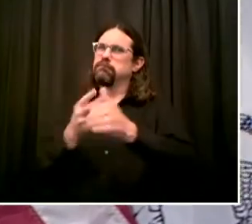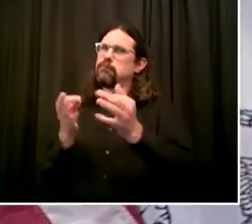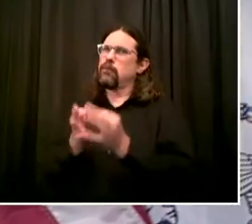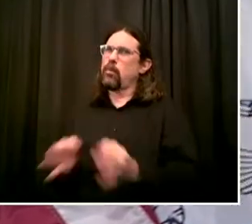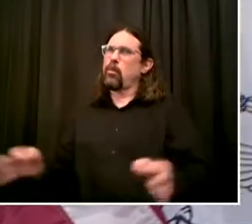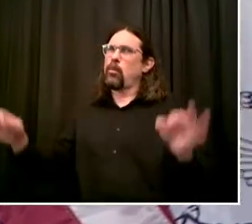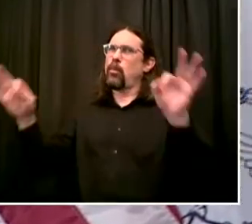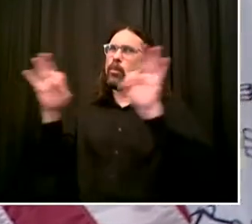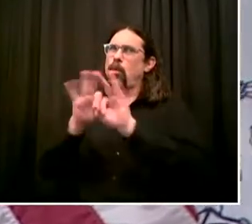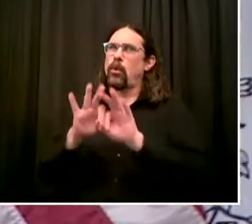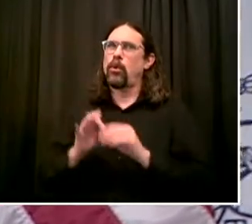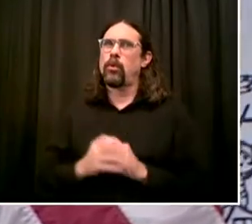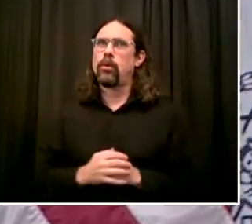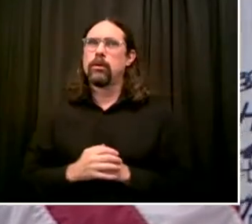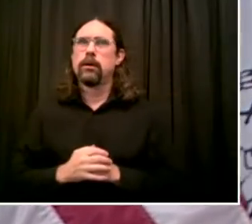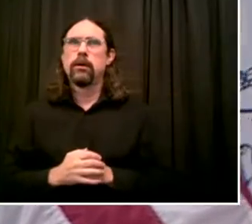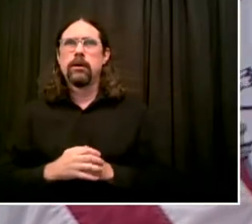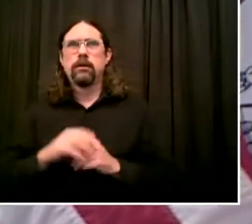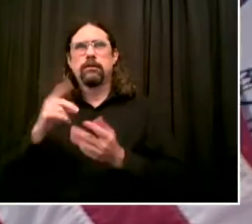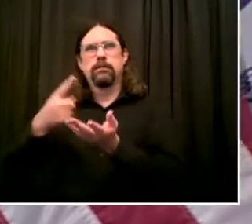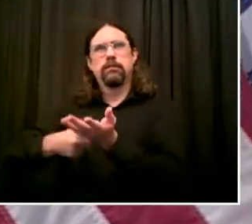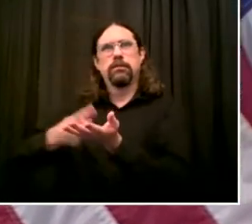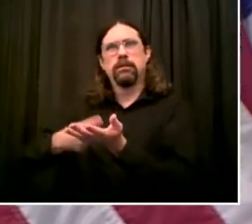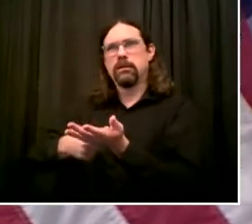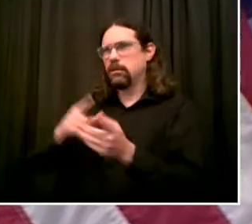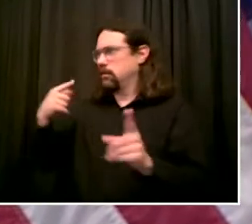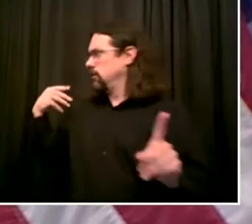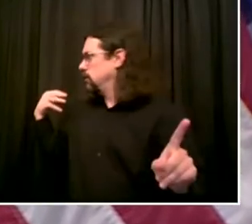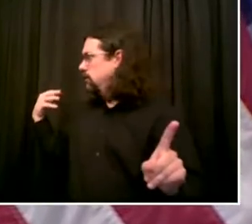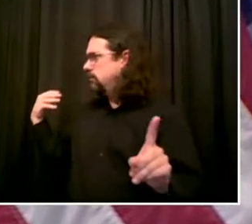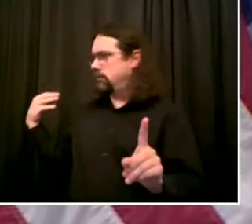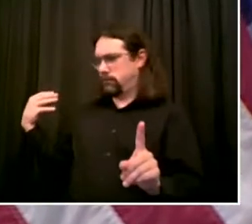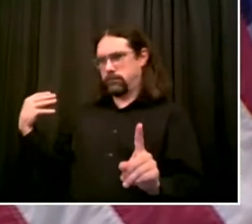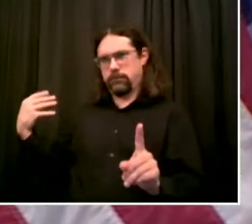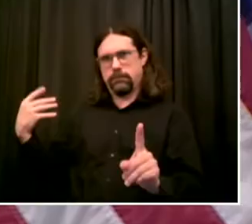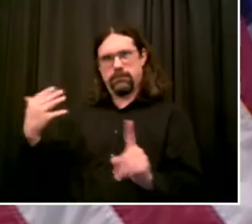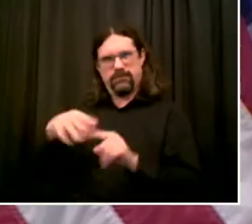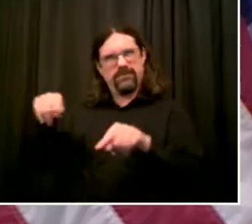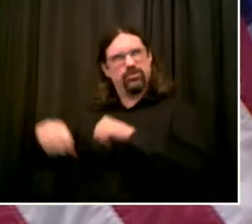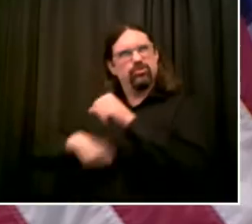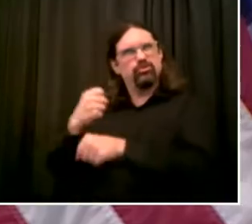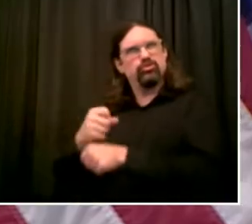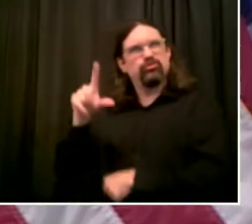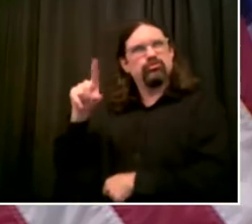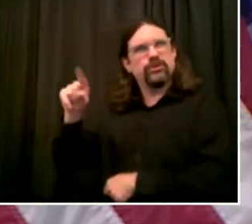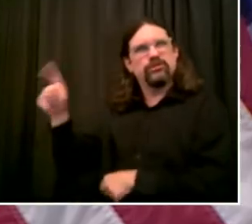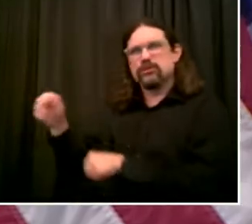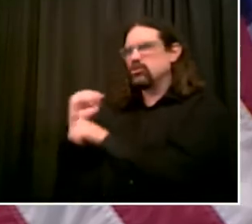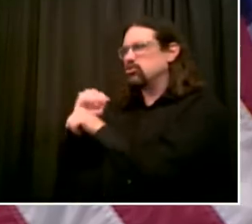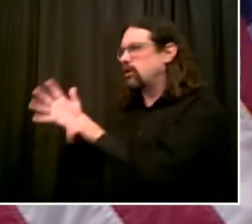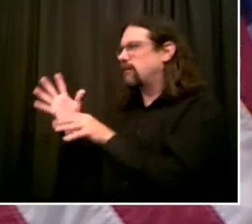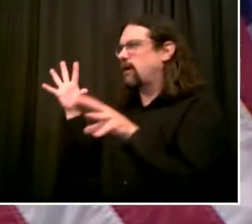IMPORTANT UNDERLYING FOUNDATION OF HOW WE ARE APPROACHING THIS